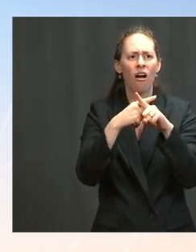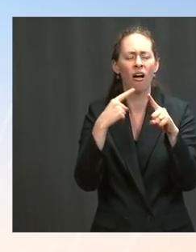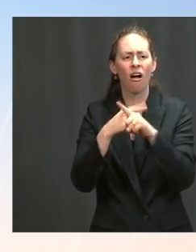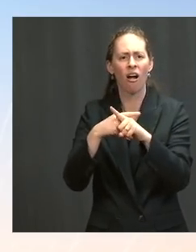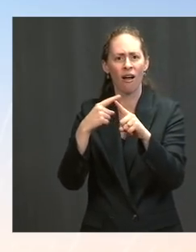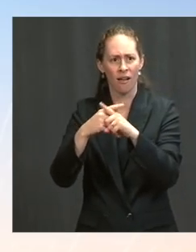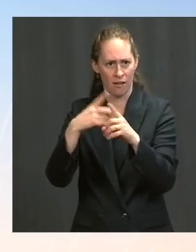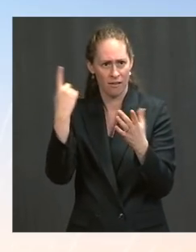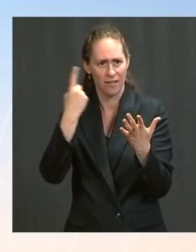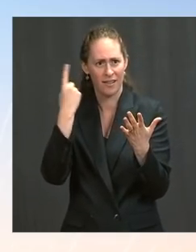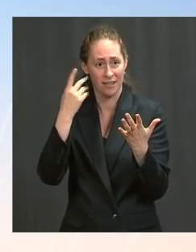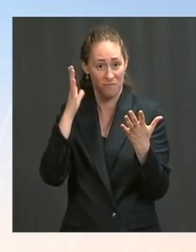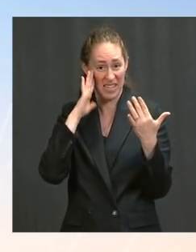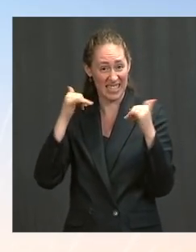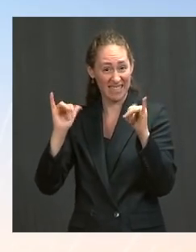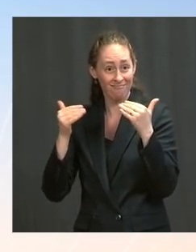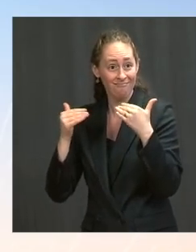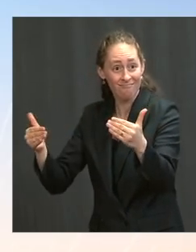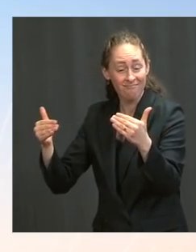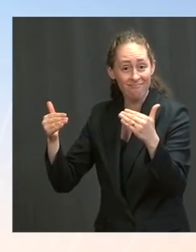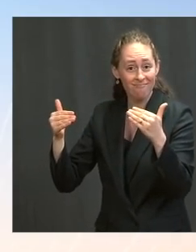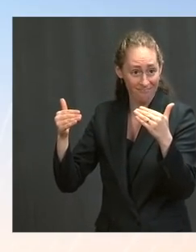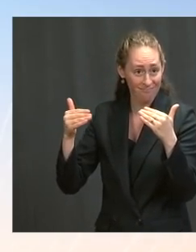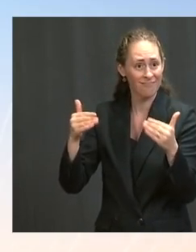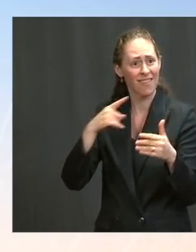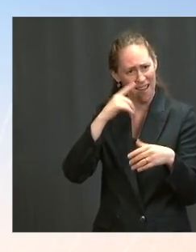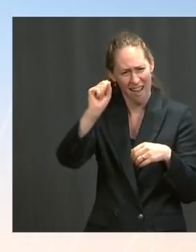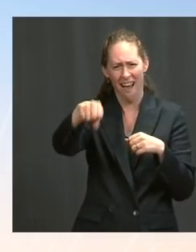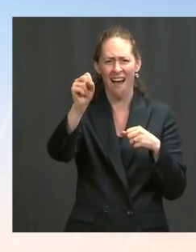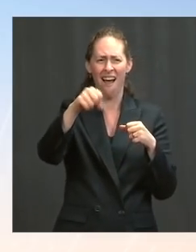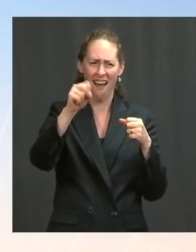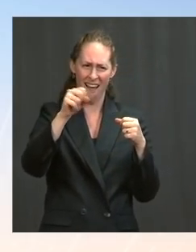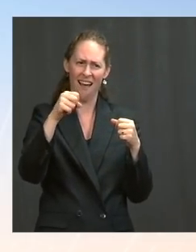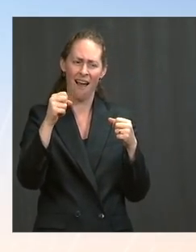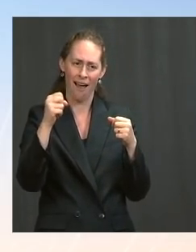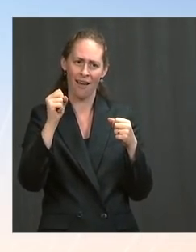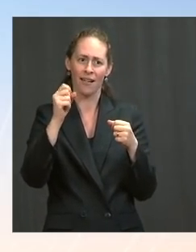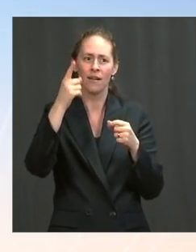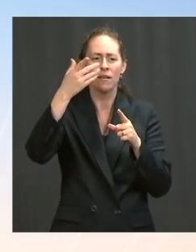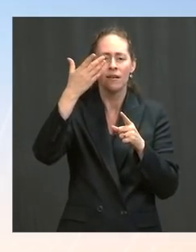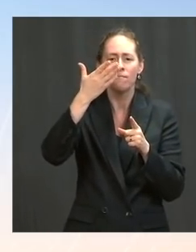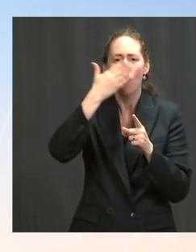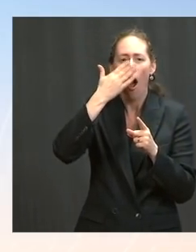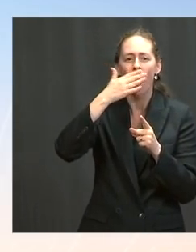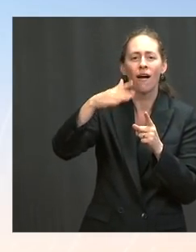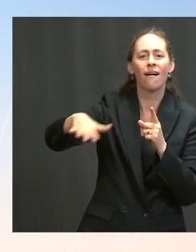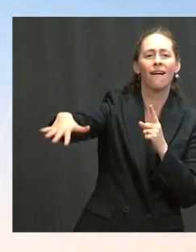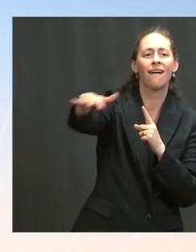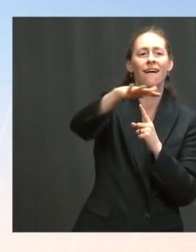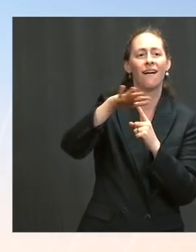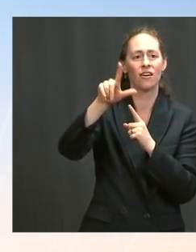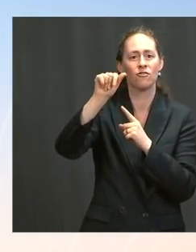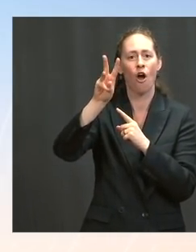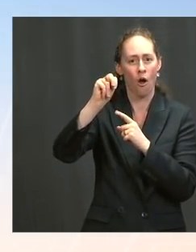A thousand people. Ms. Psaki: A party for frontline workers, and men and women who served our country. Yes. The Press: And also the National Mall will be open.